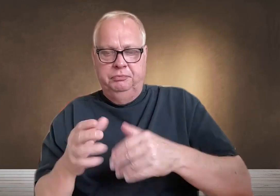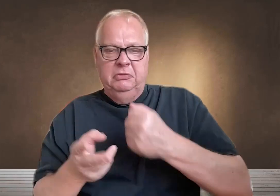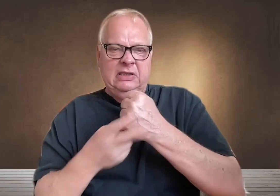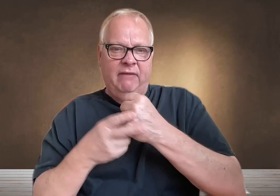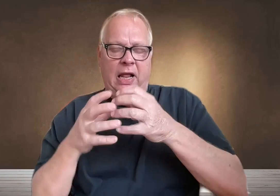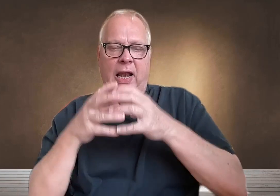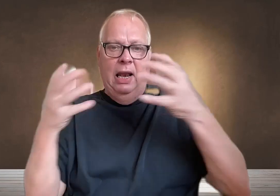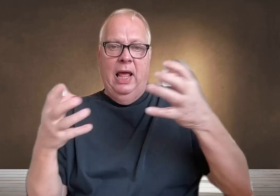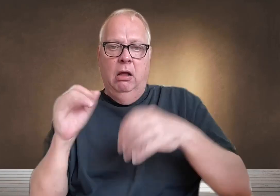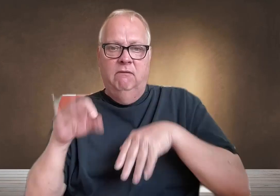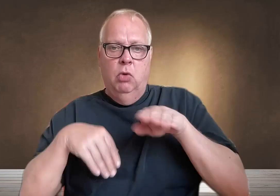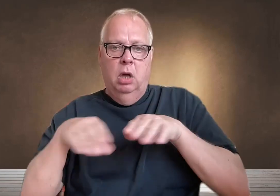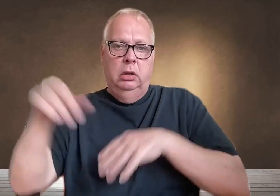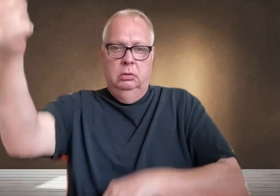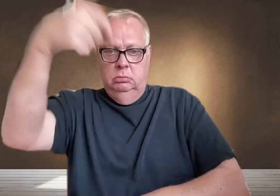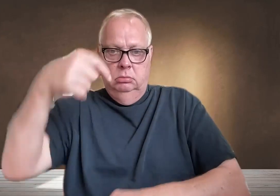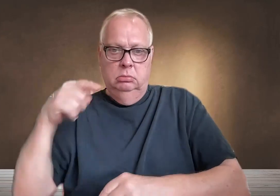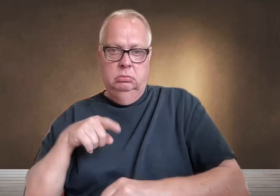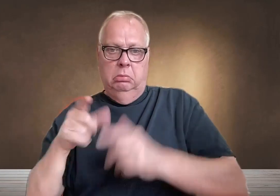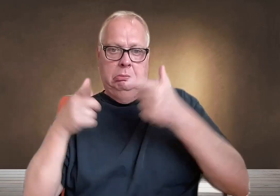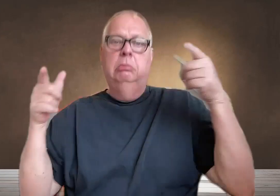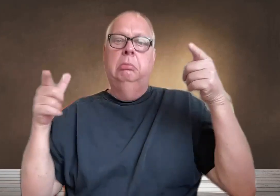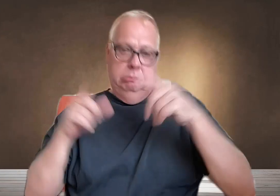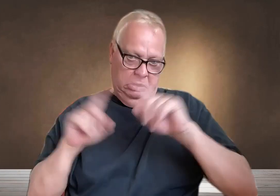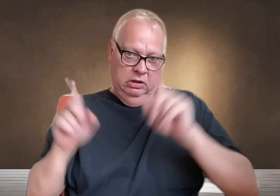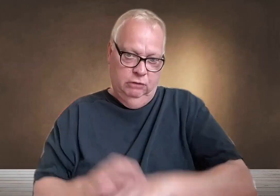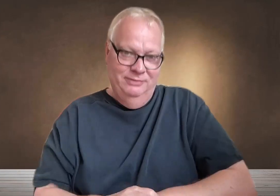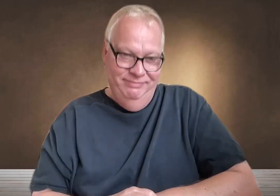That will save you a lot of walking in the building, it is a big difference.